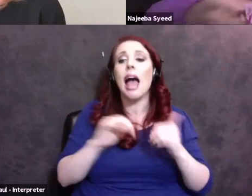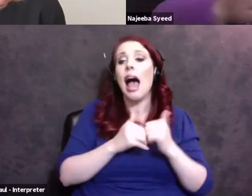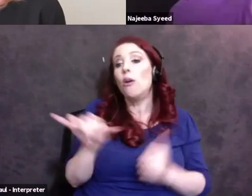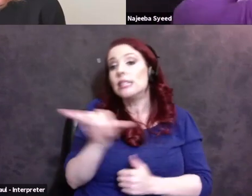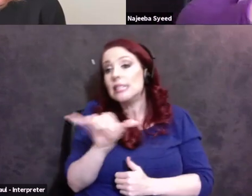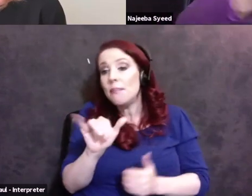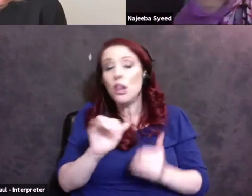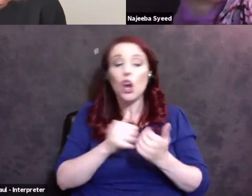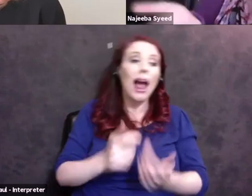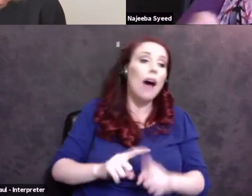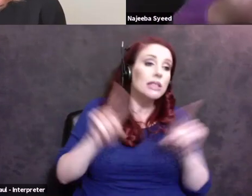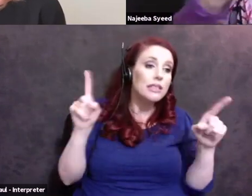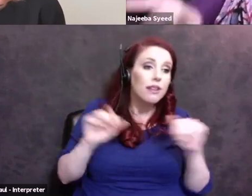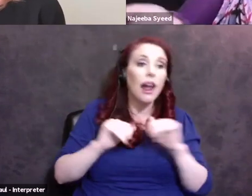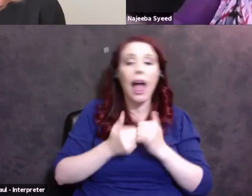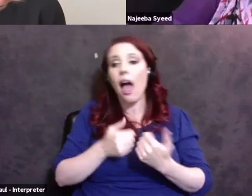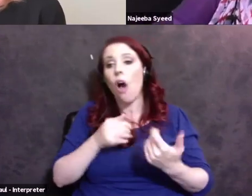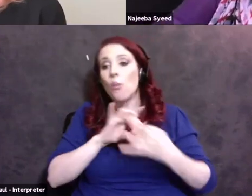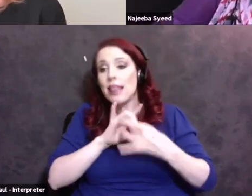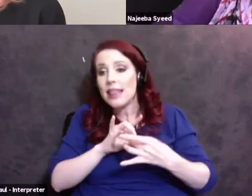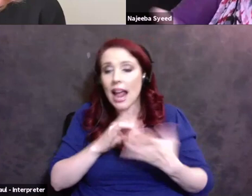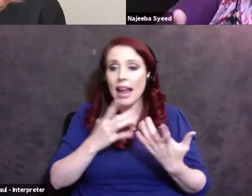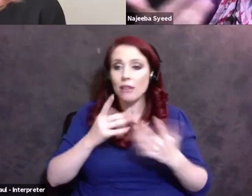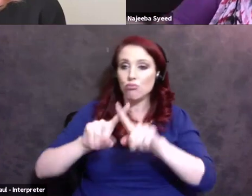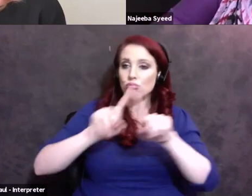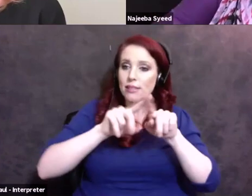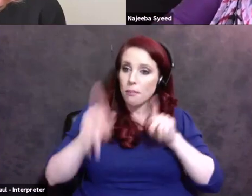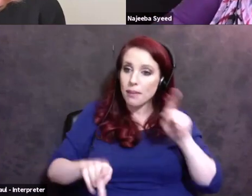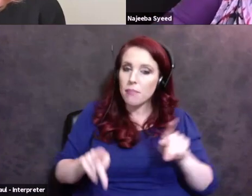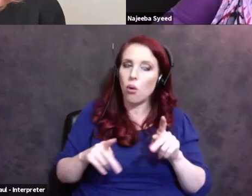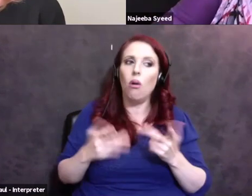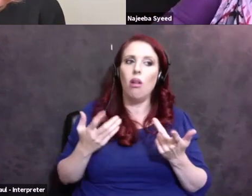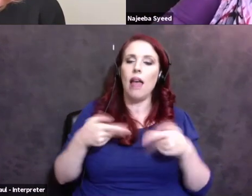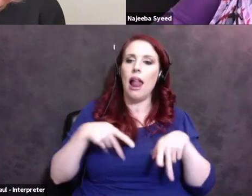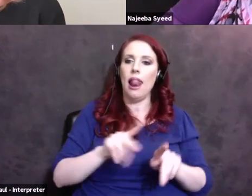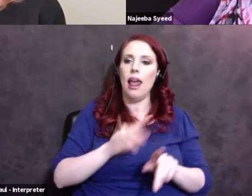and relate to other ways that people relate and then it allows for the employee and the